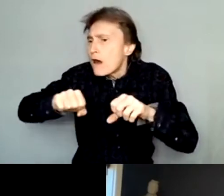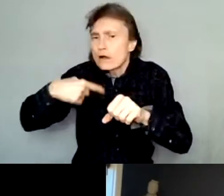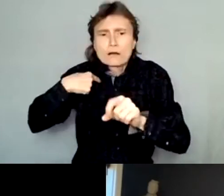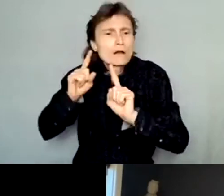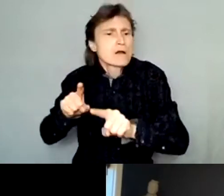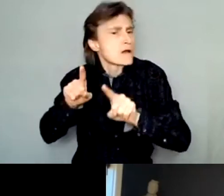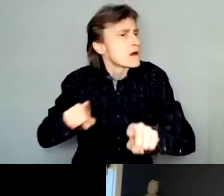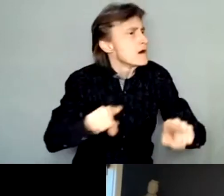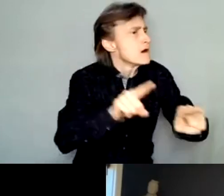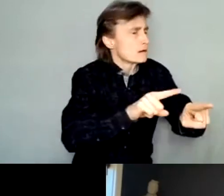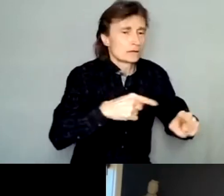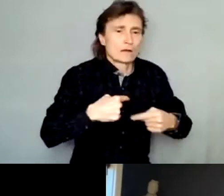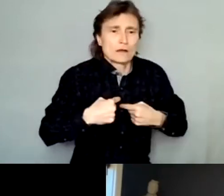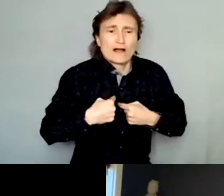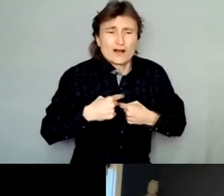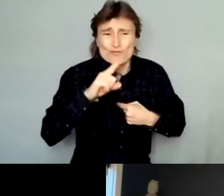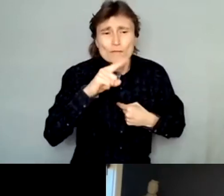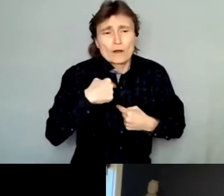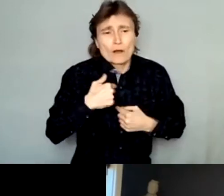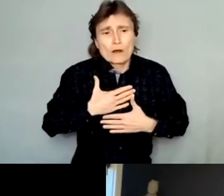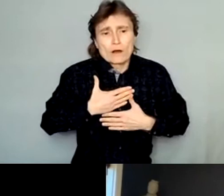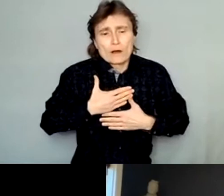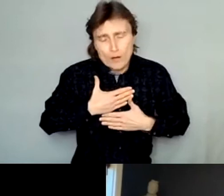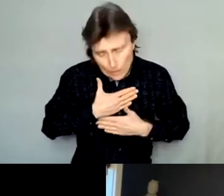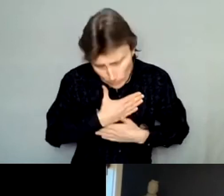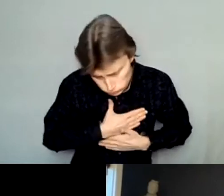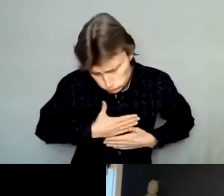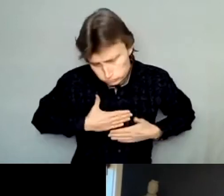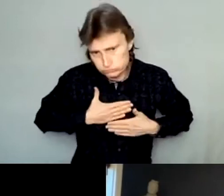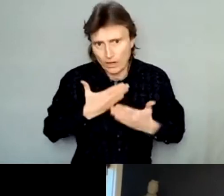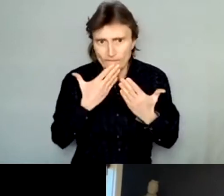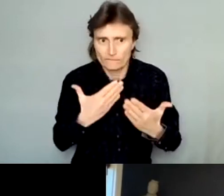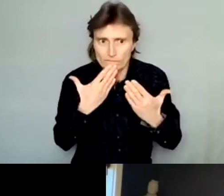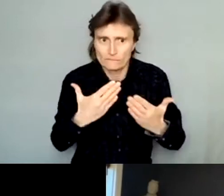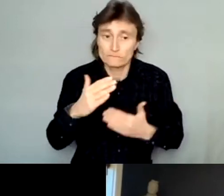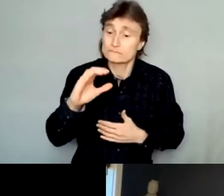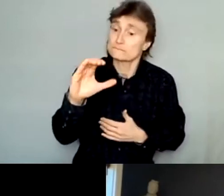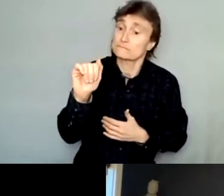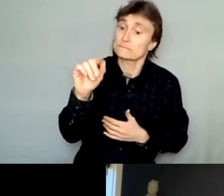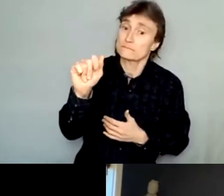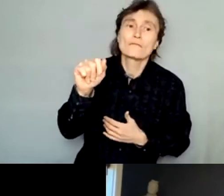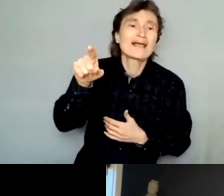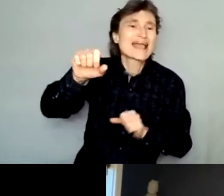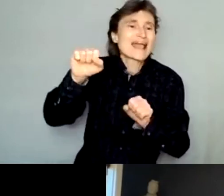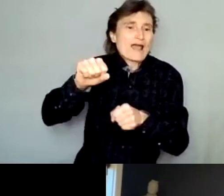And I'm just so appreciative that Calgary Arts Development can play a role in helping